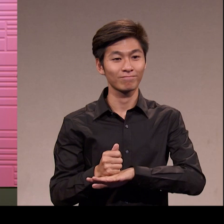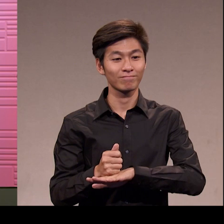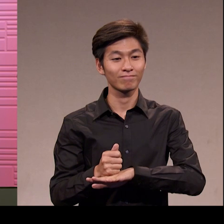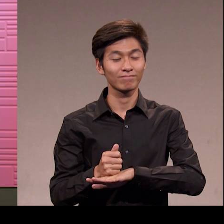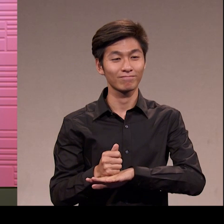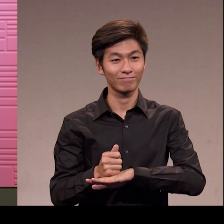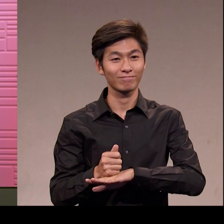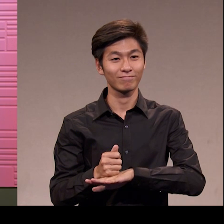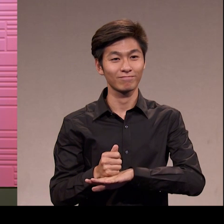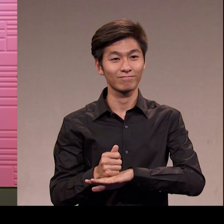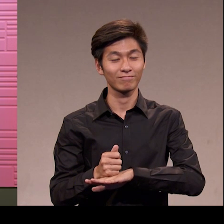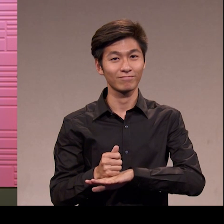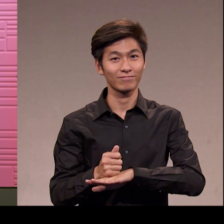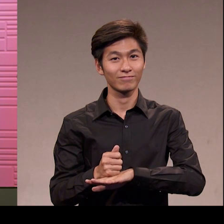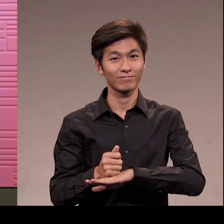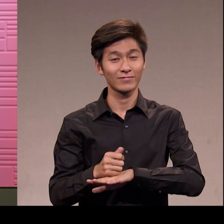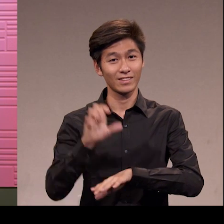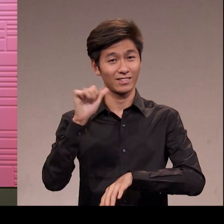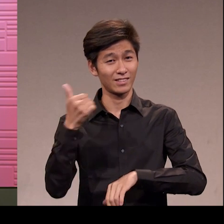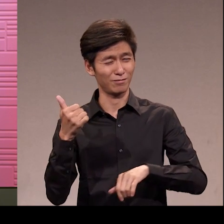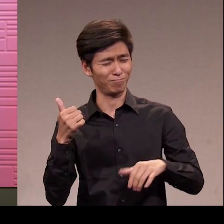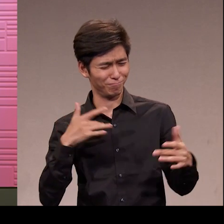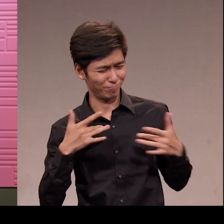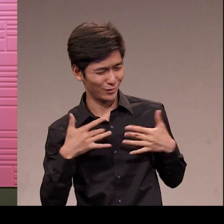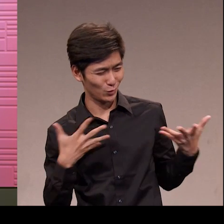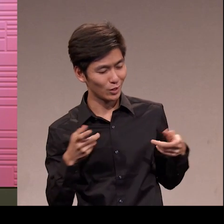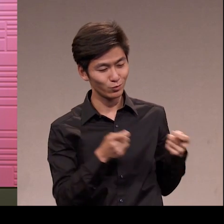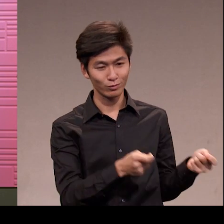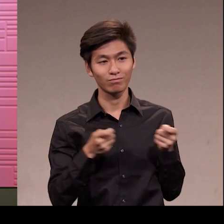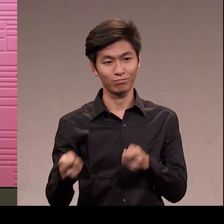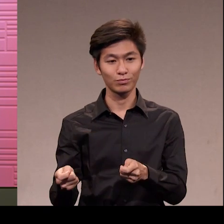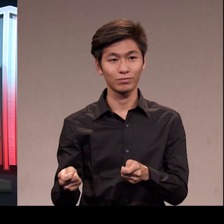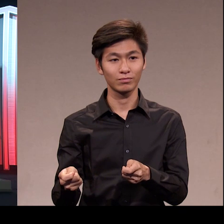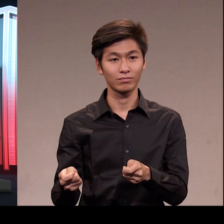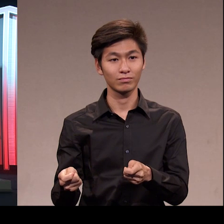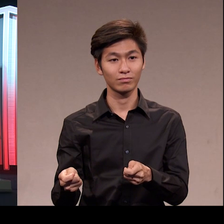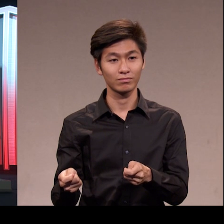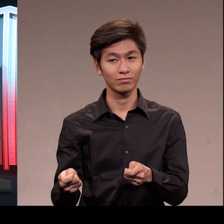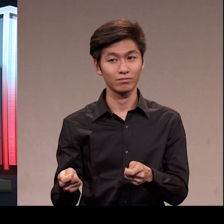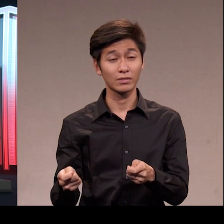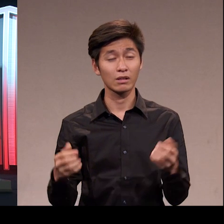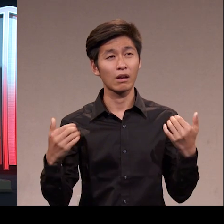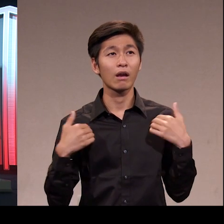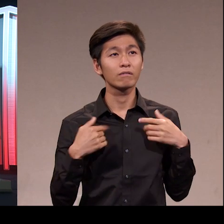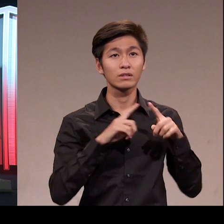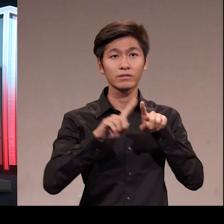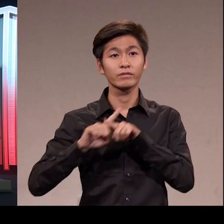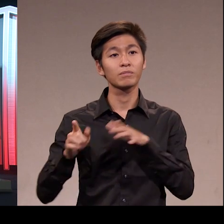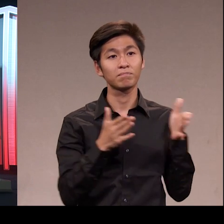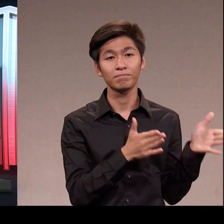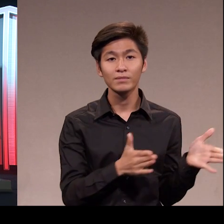Another cost of living concern is transport cost. We have introduced various schemes to keep public transport affordable.